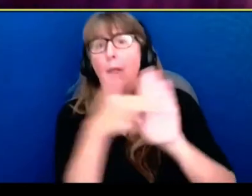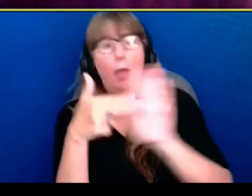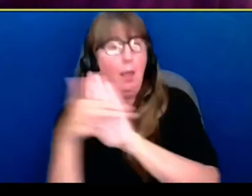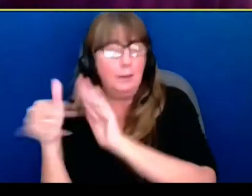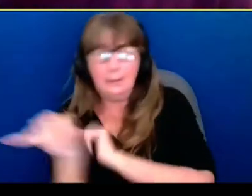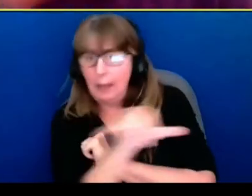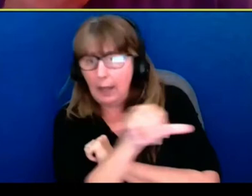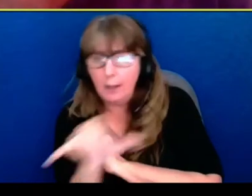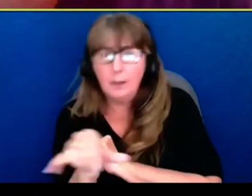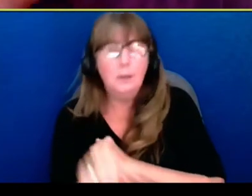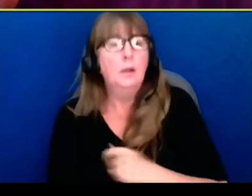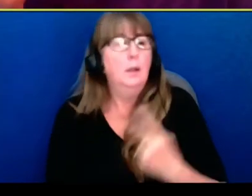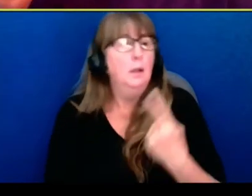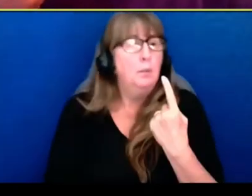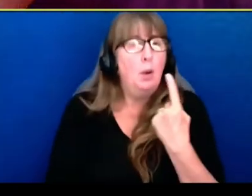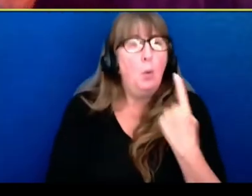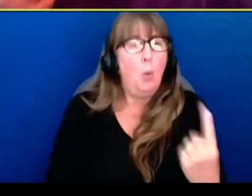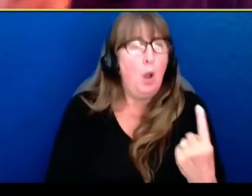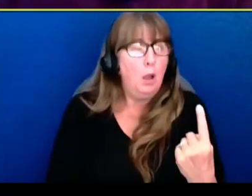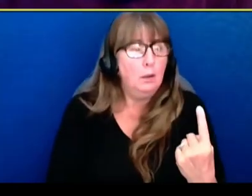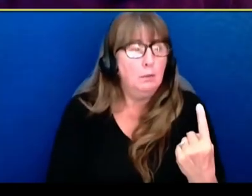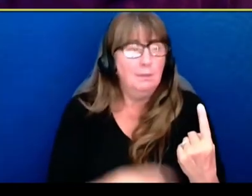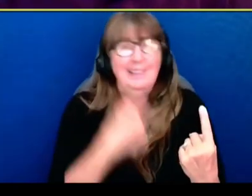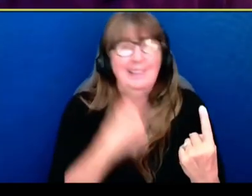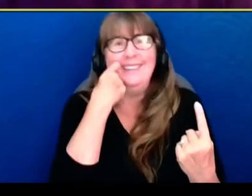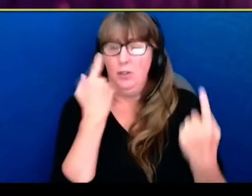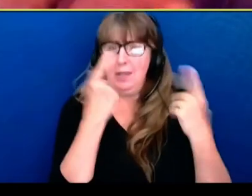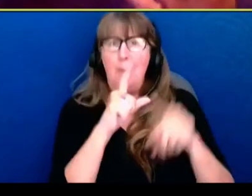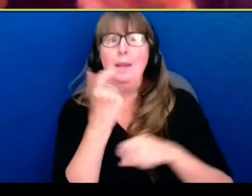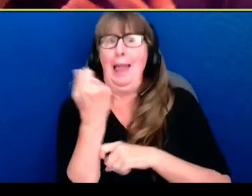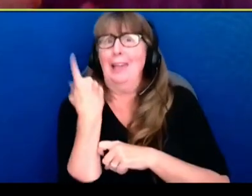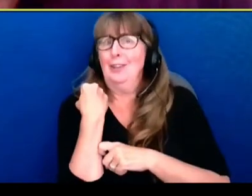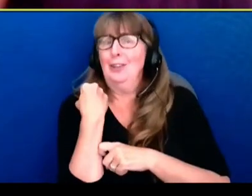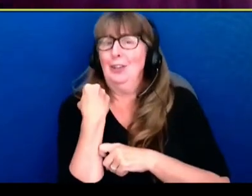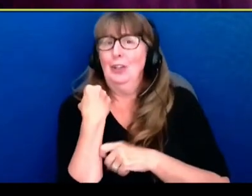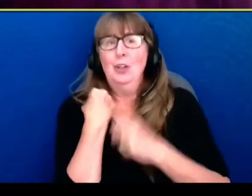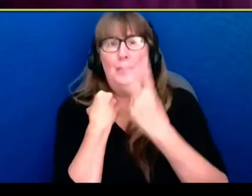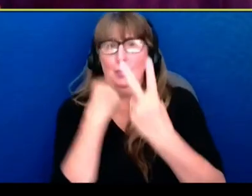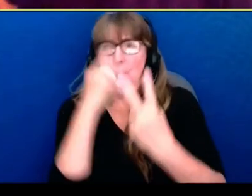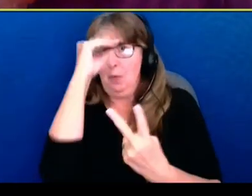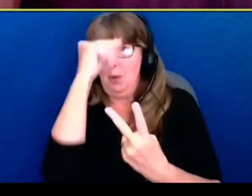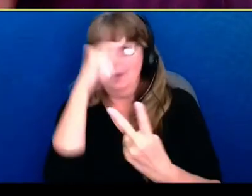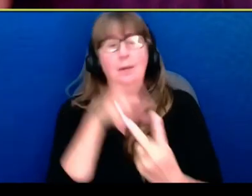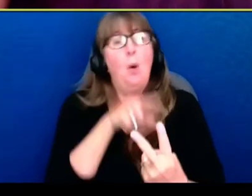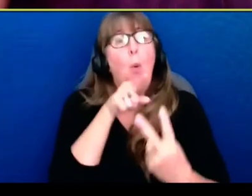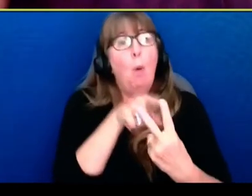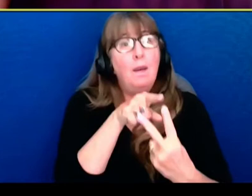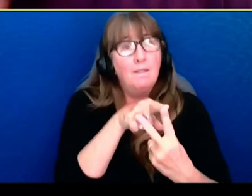yet one of them had this happened to me last year as a matter of fact, two little boys one of them.